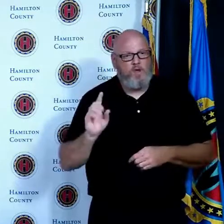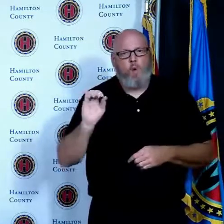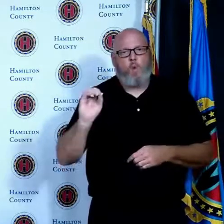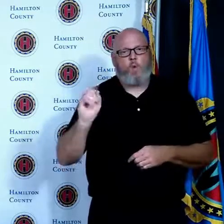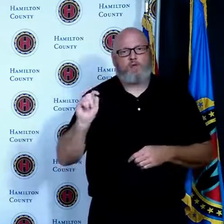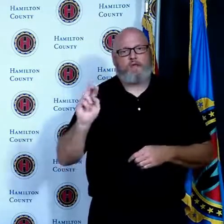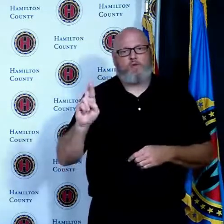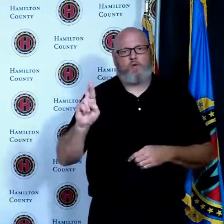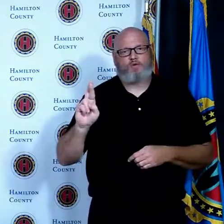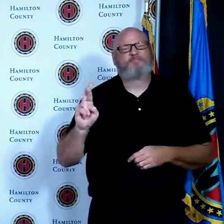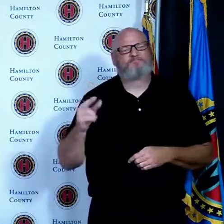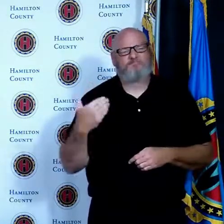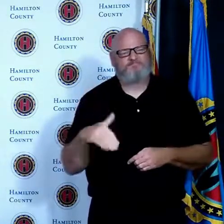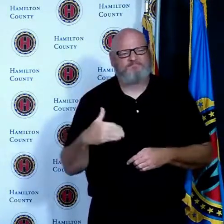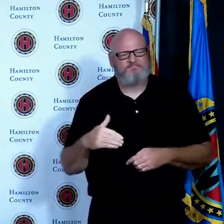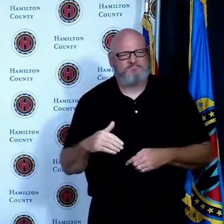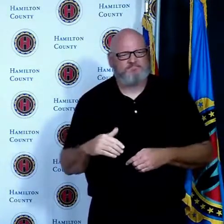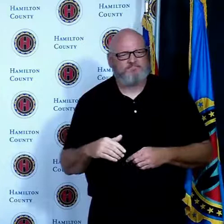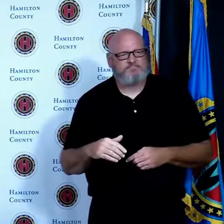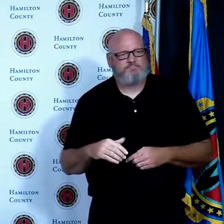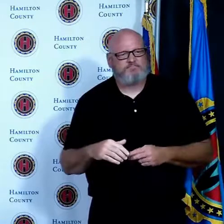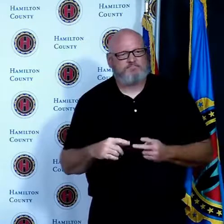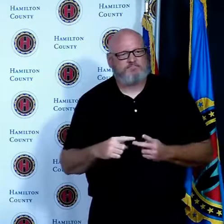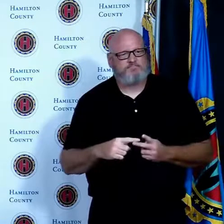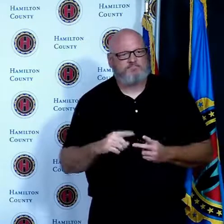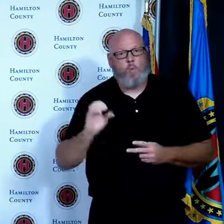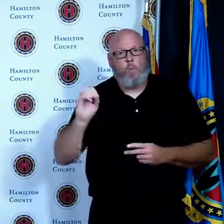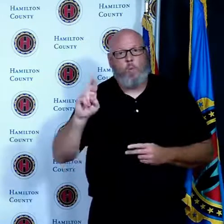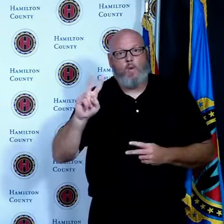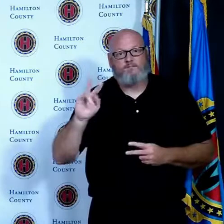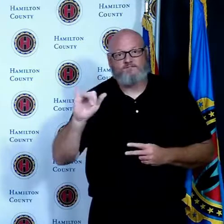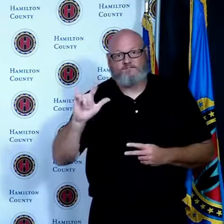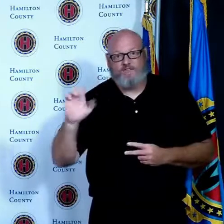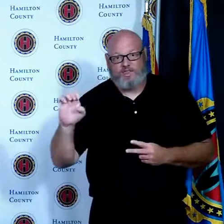and so I'm going to challenge my neighbors to jump on and and